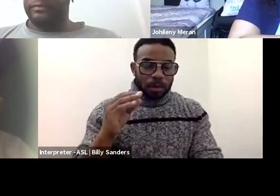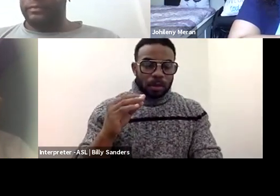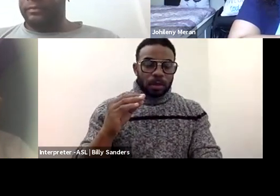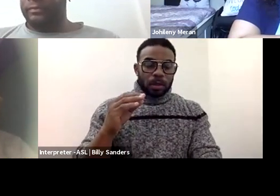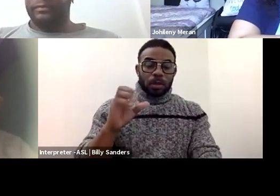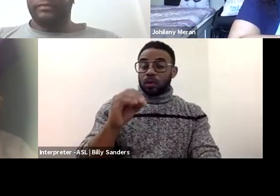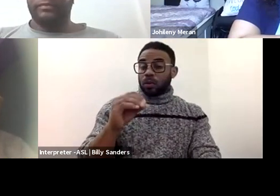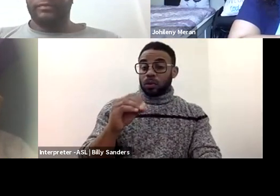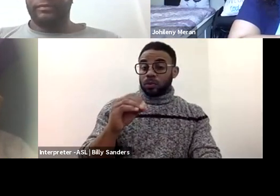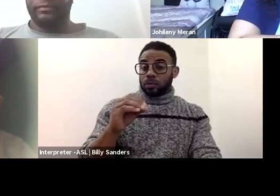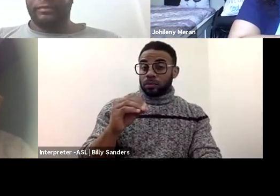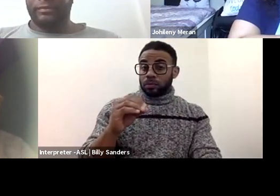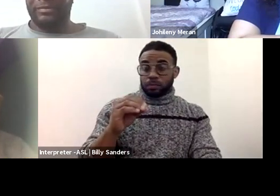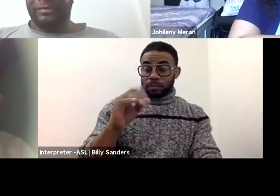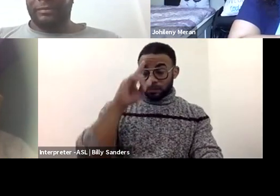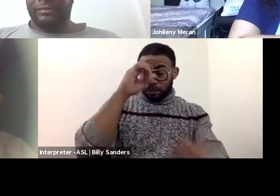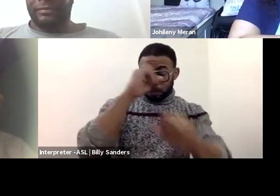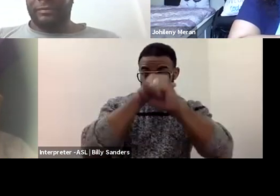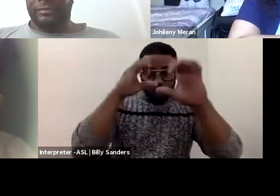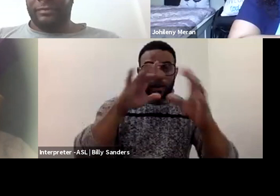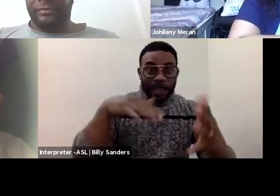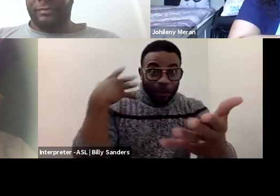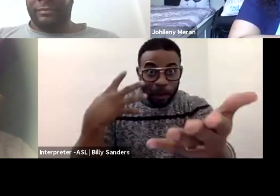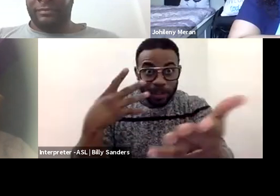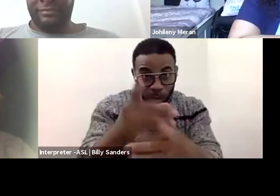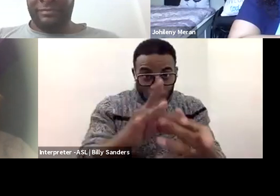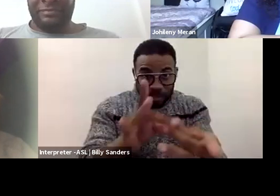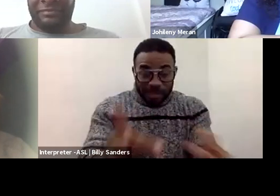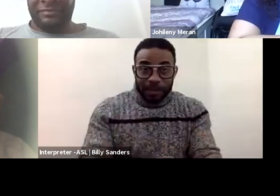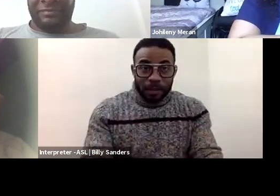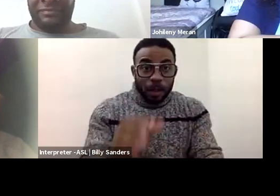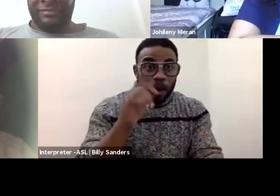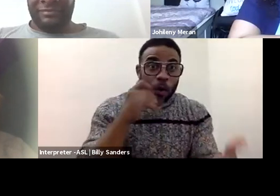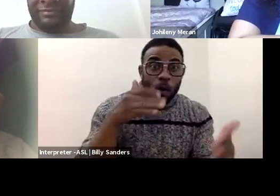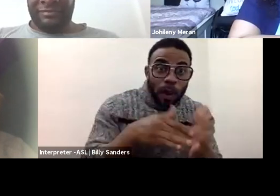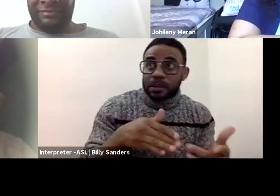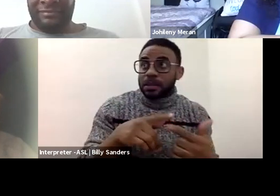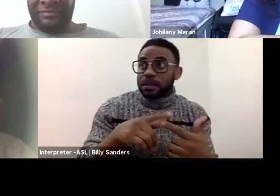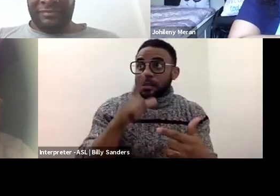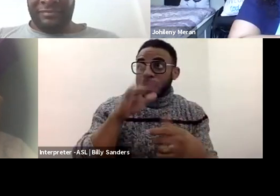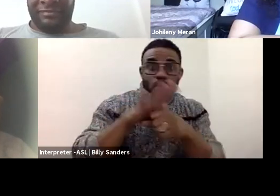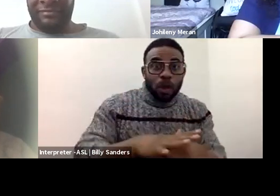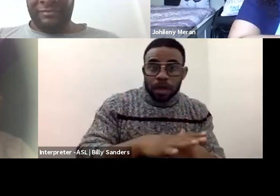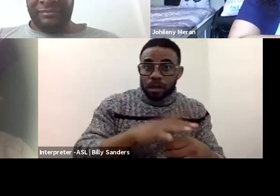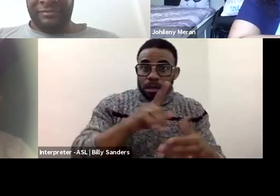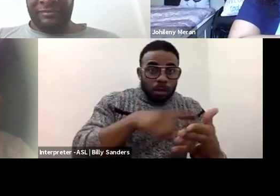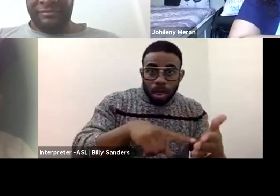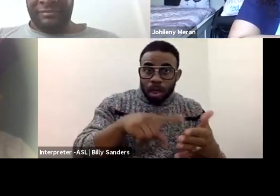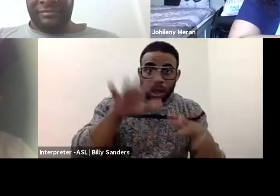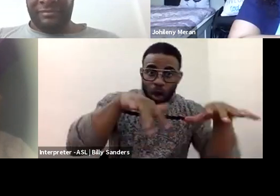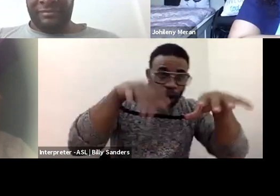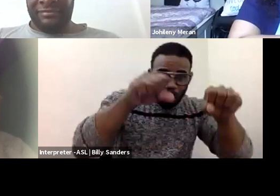So that just blew my mind. That is crazy. Racist, prejudice, colonial, all of the things